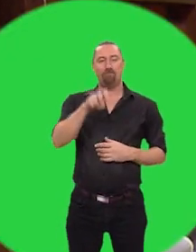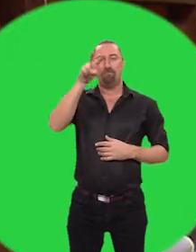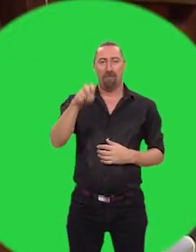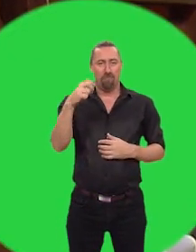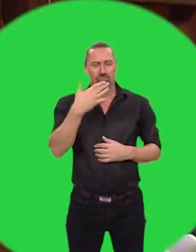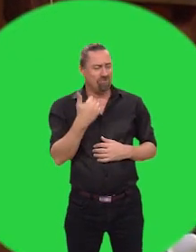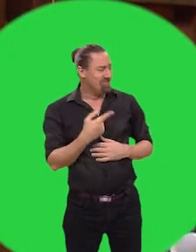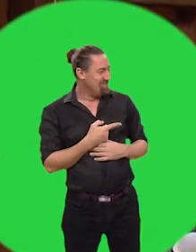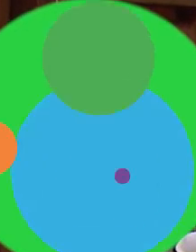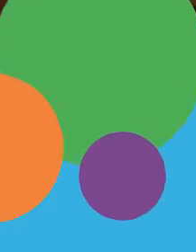Boink, boink, boink.